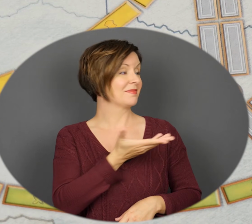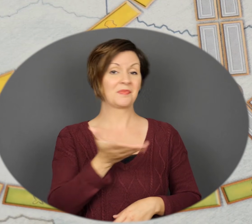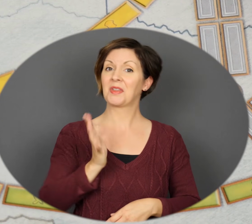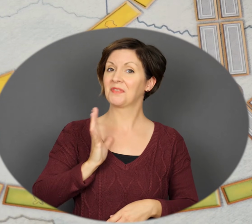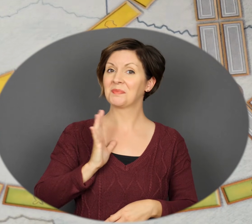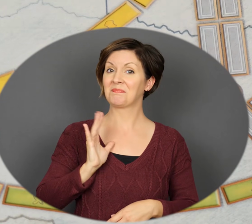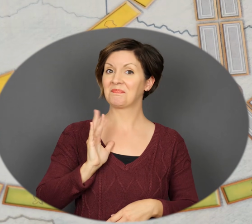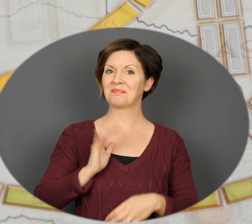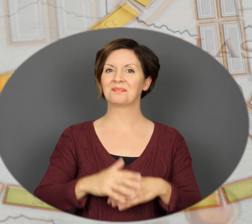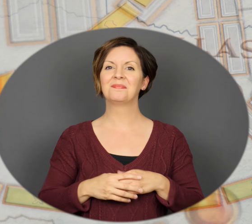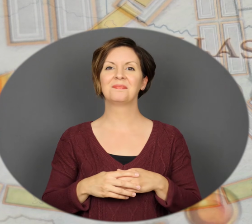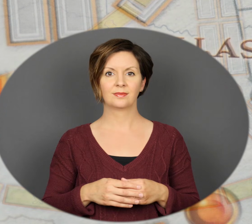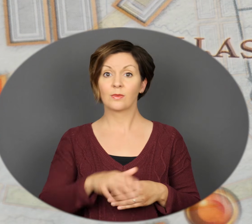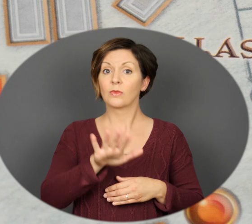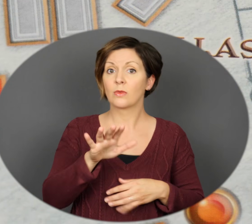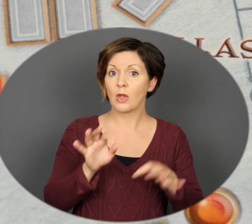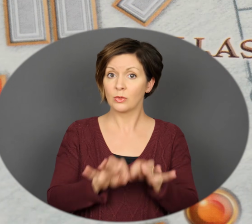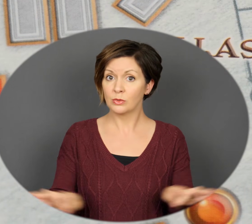Even like this. What's important to realize